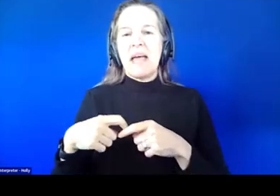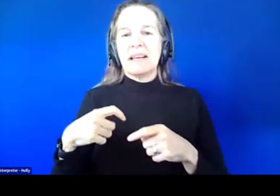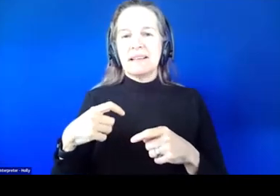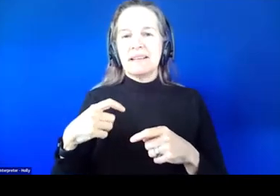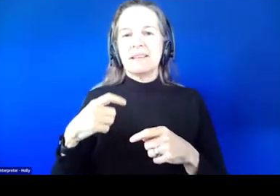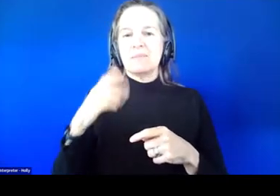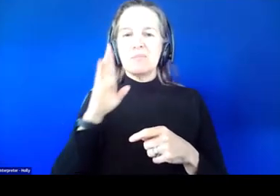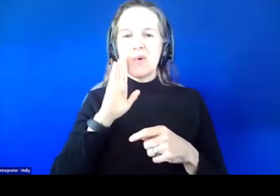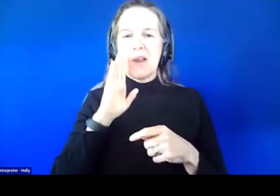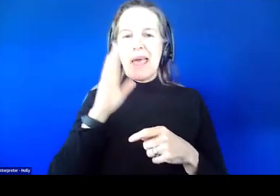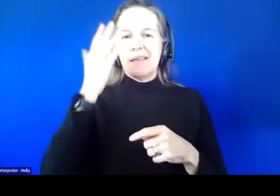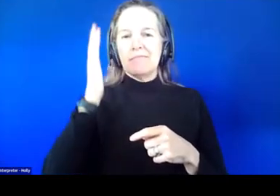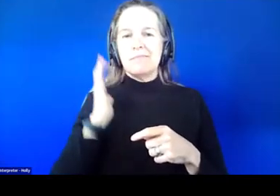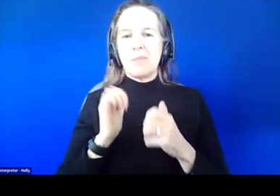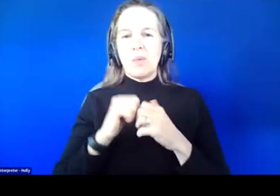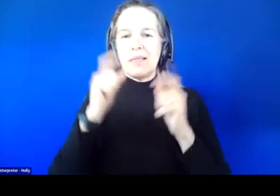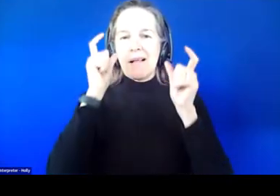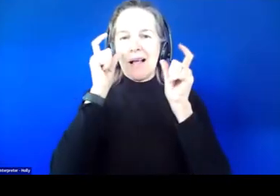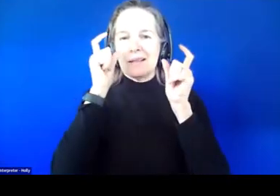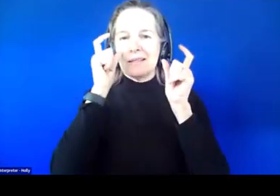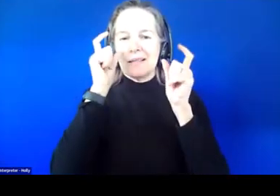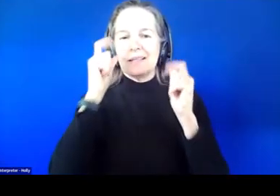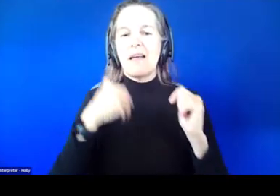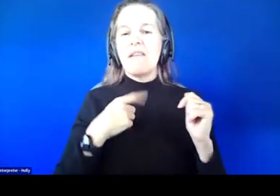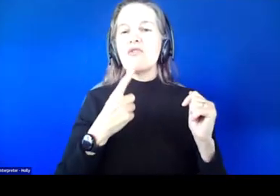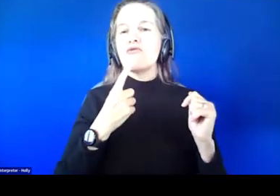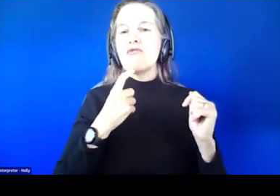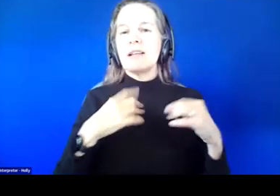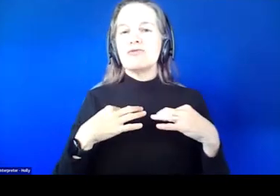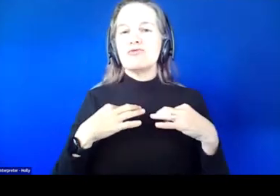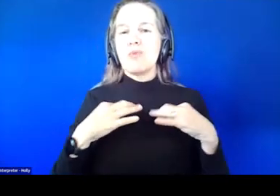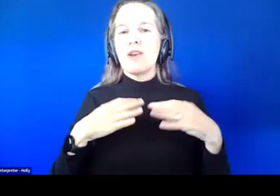I'm wearing a red sweater and the headset.